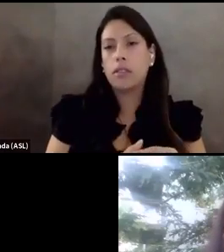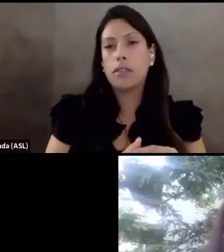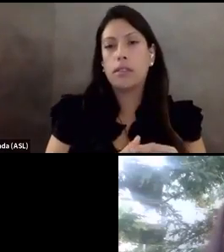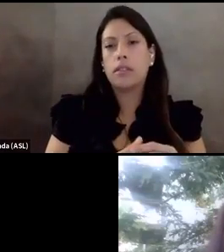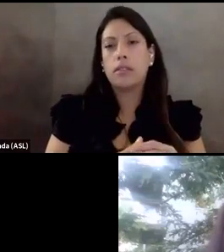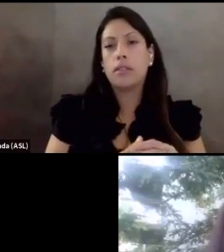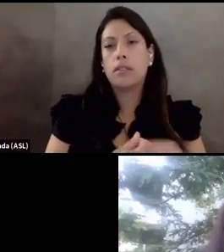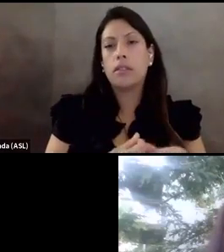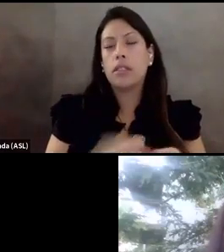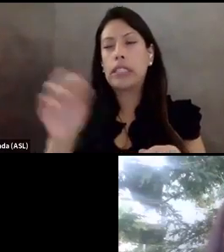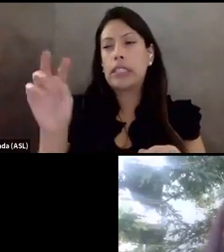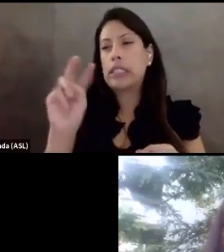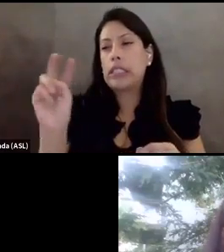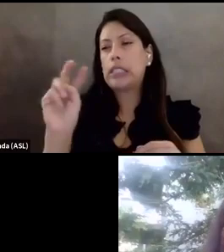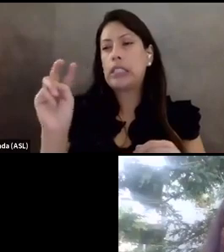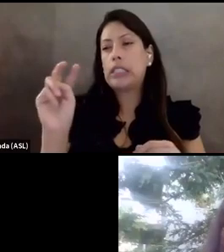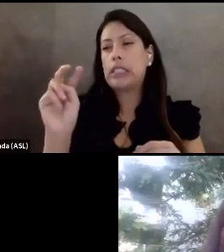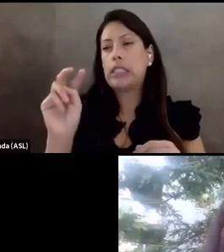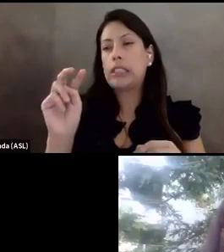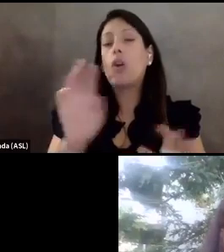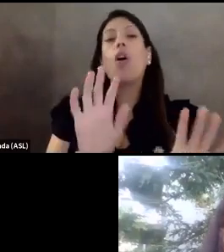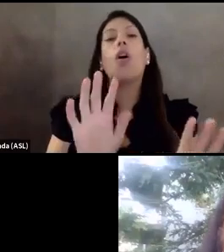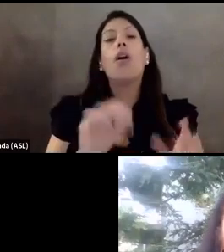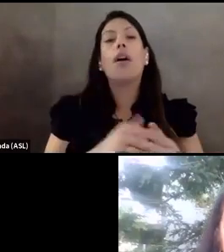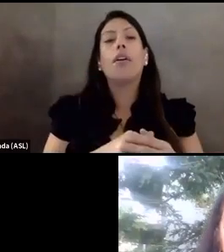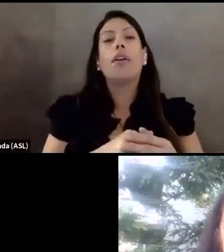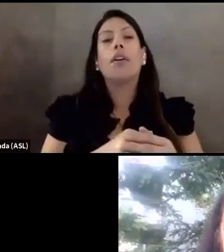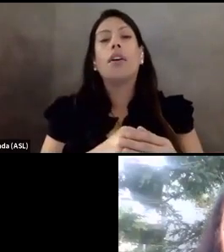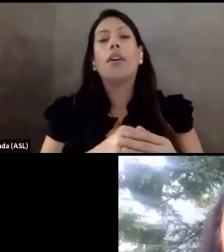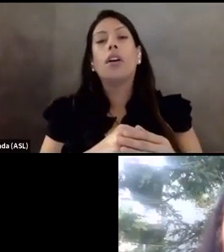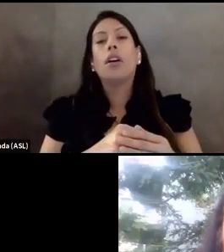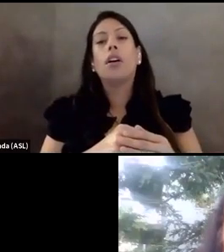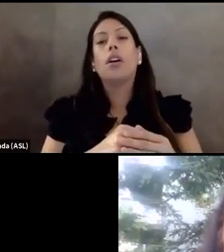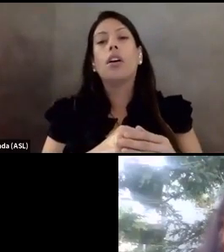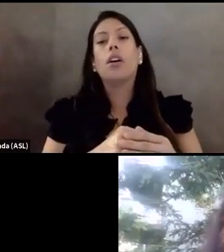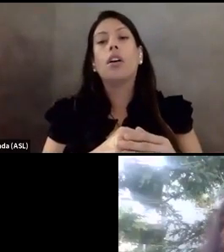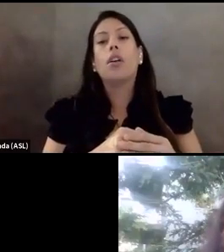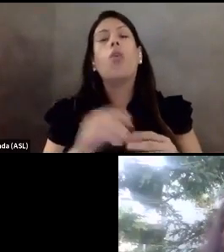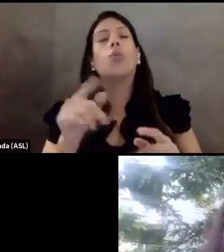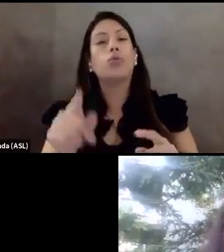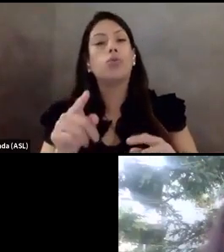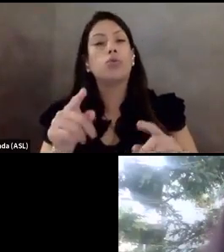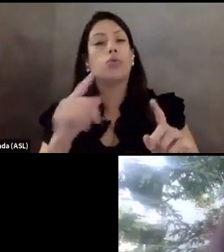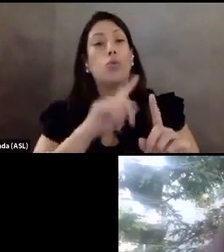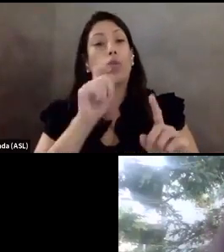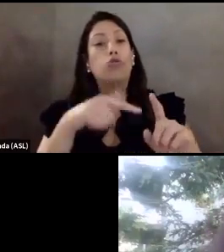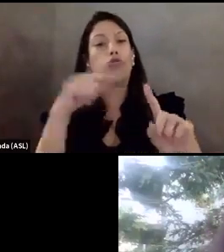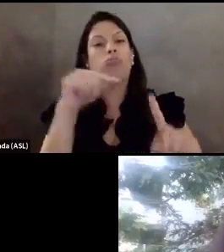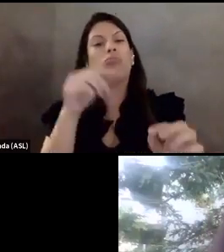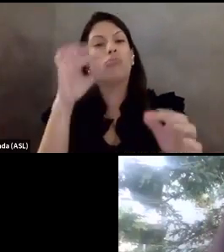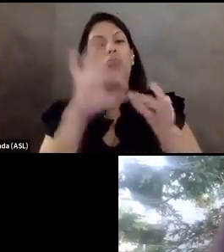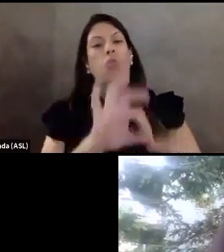Bob, why don't wouldn't an effort to increase this is about testing and wouldn't an effort to increase testing